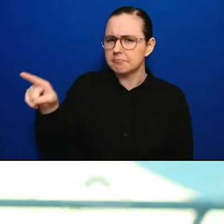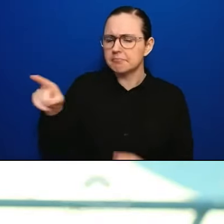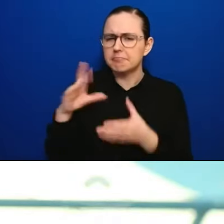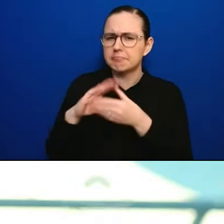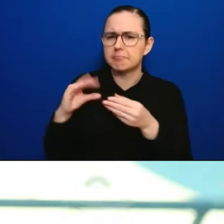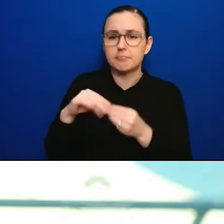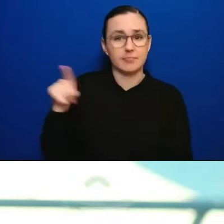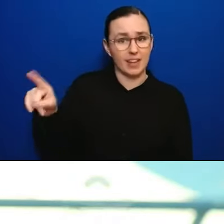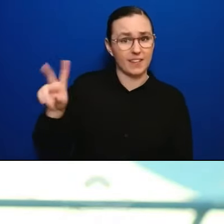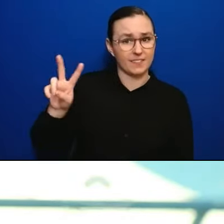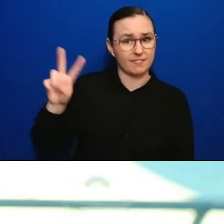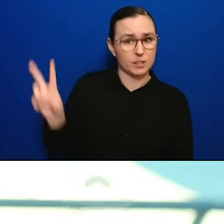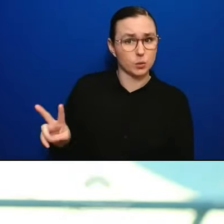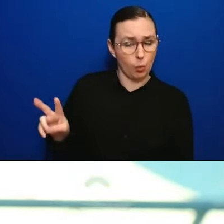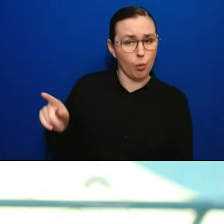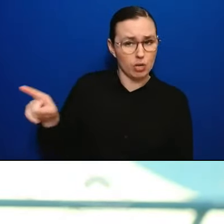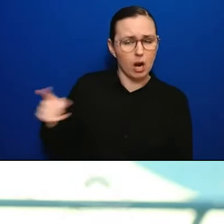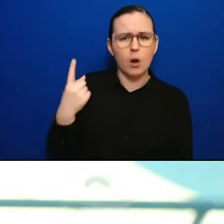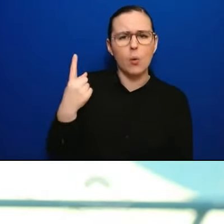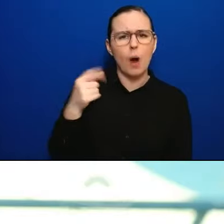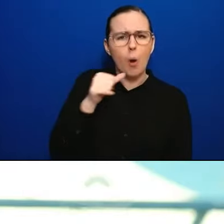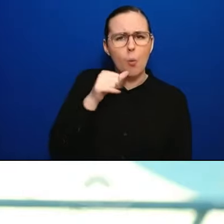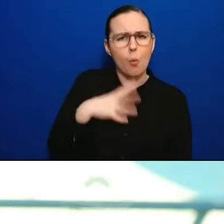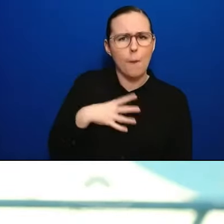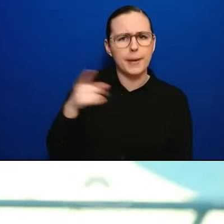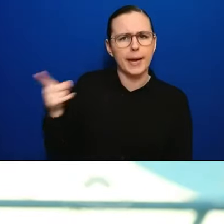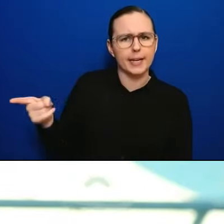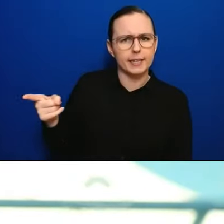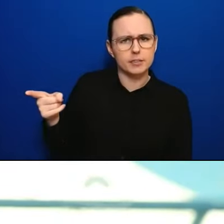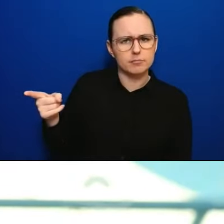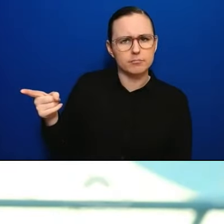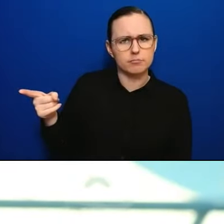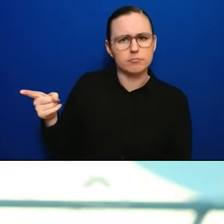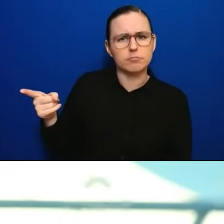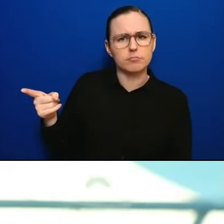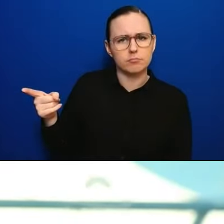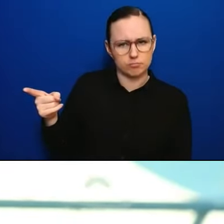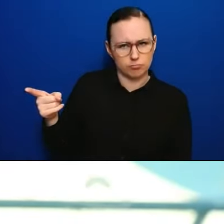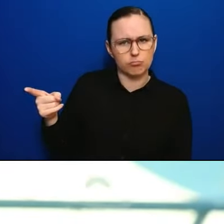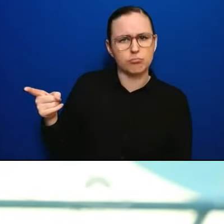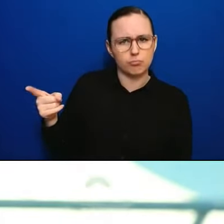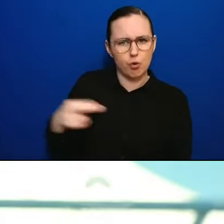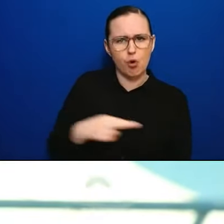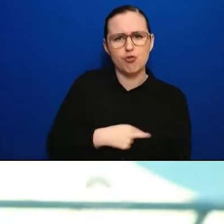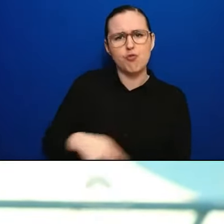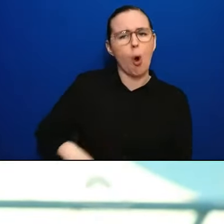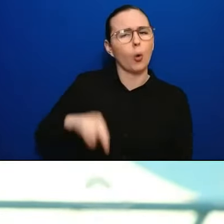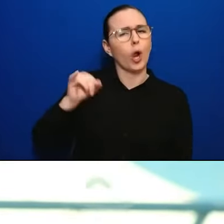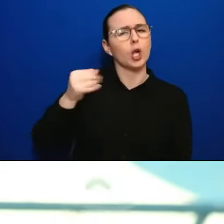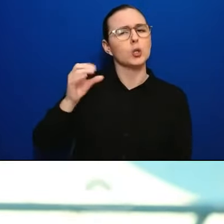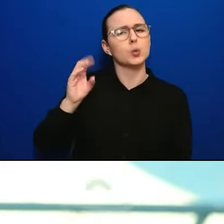Great, thank you, Minister